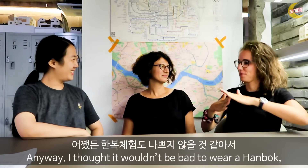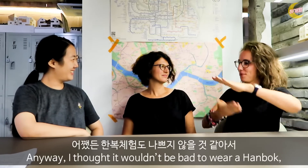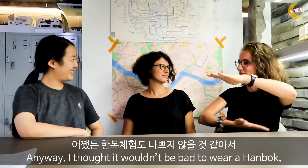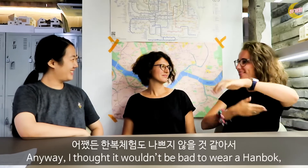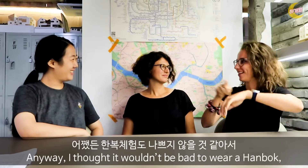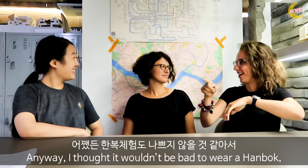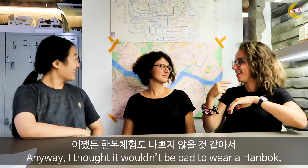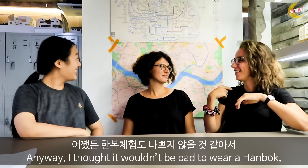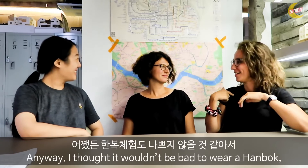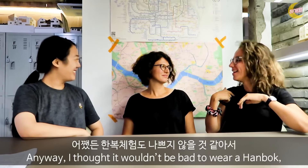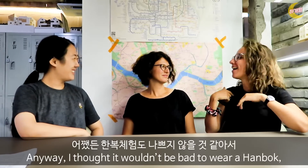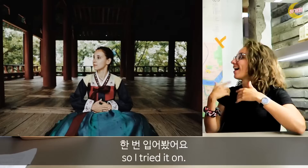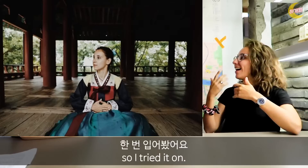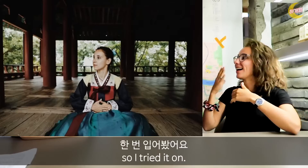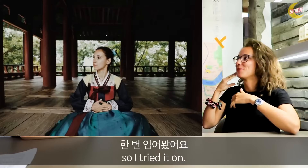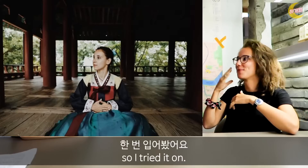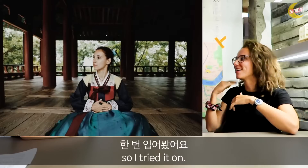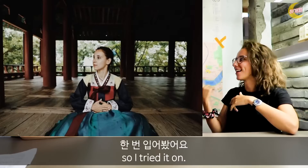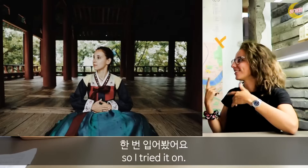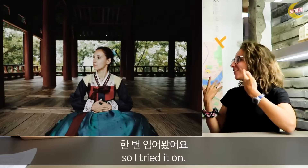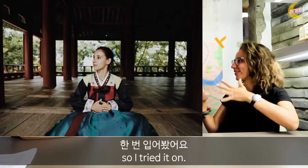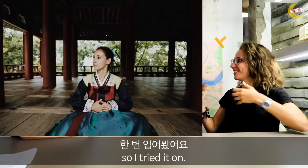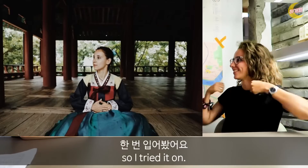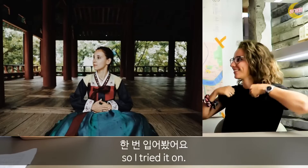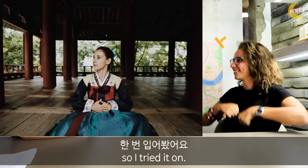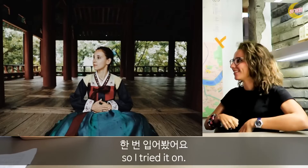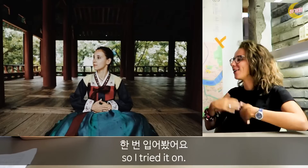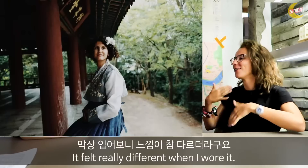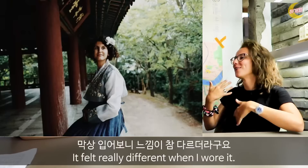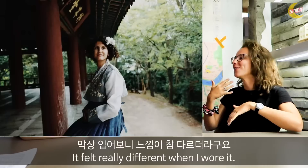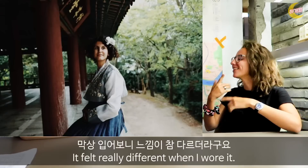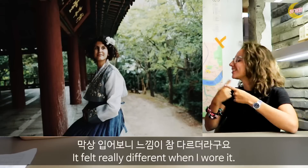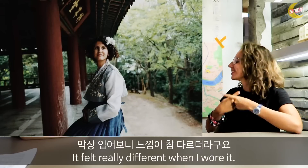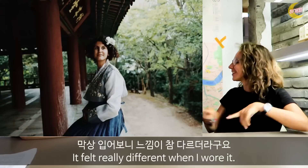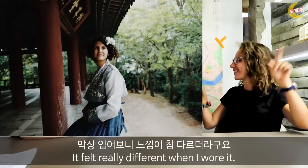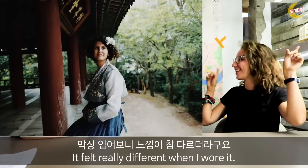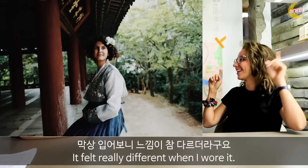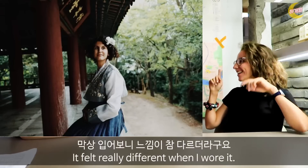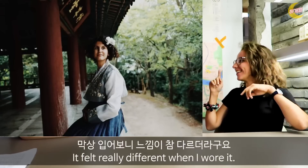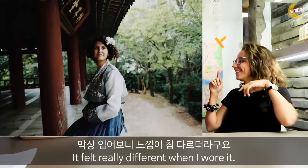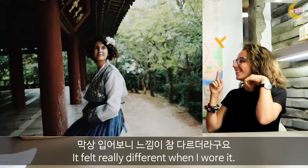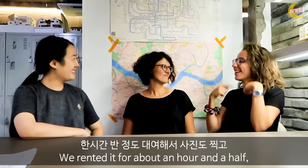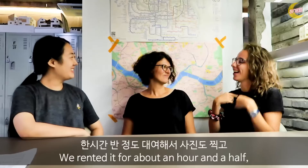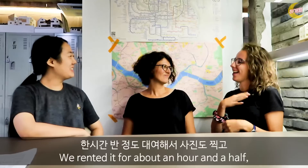Anyway, I thought it wouldn’t be bad to wear a Hanbok, so I tried it on. It felt really different when I wore it.